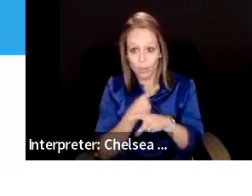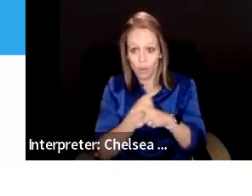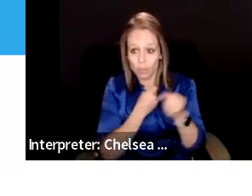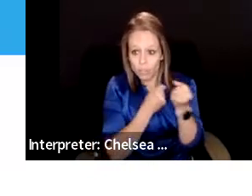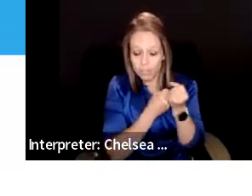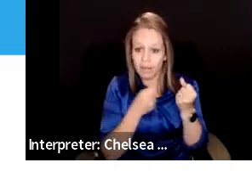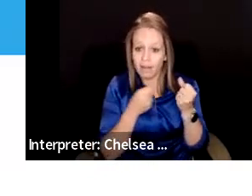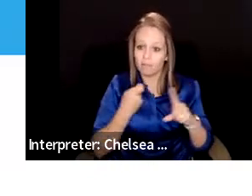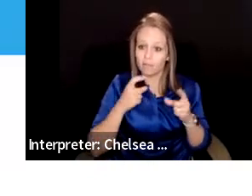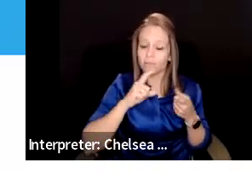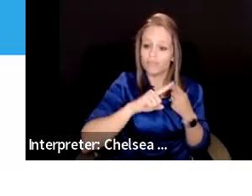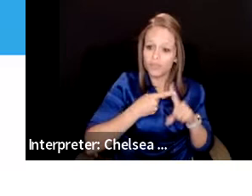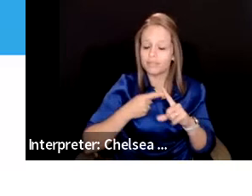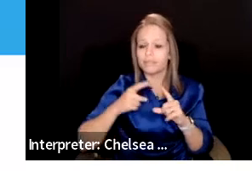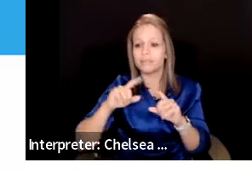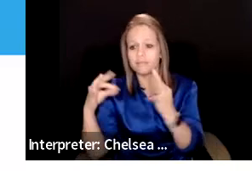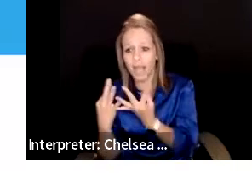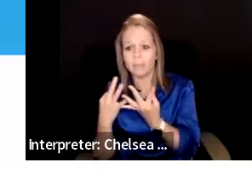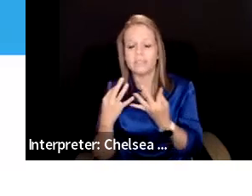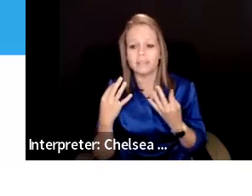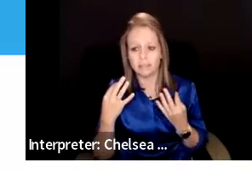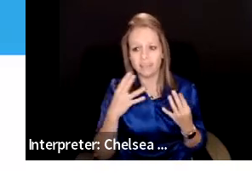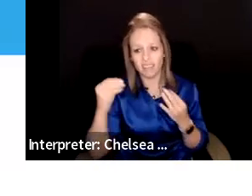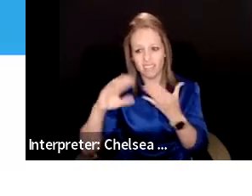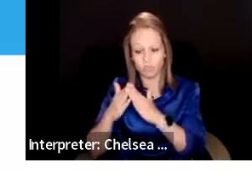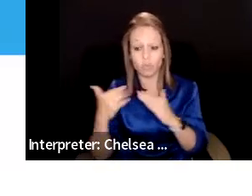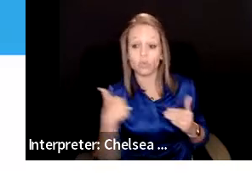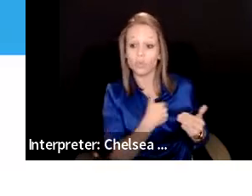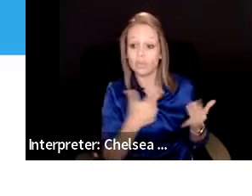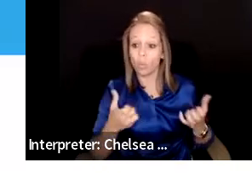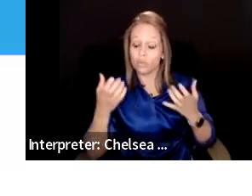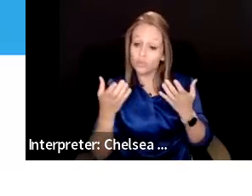towards those living with or